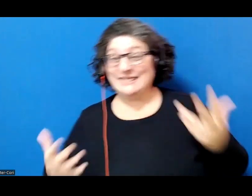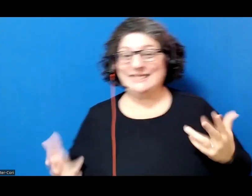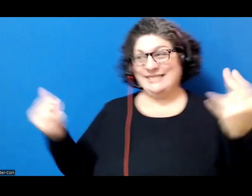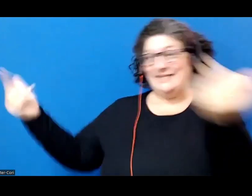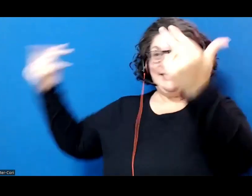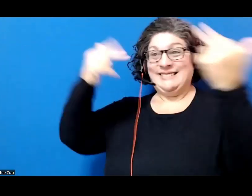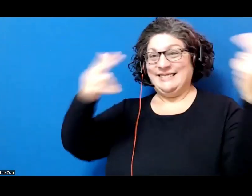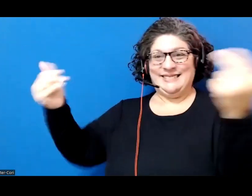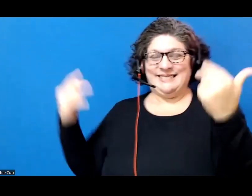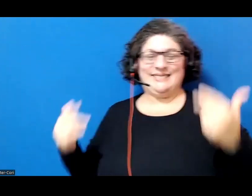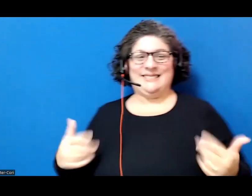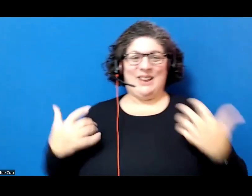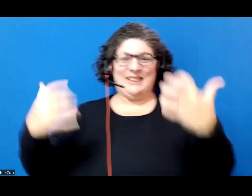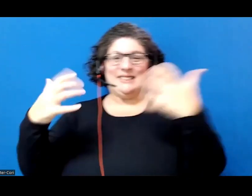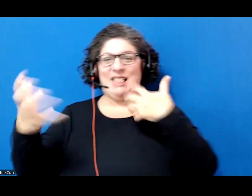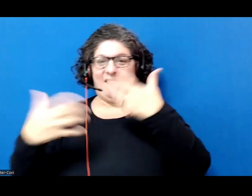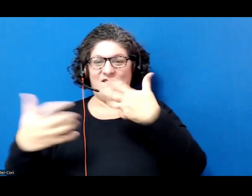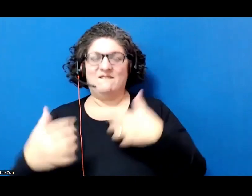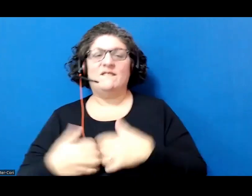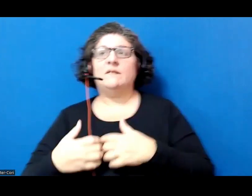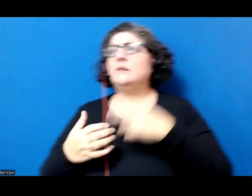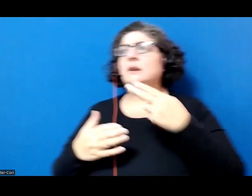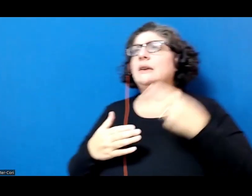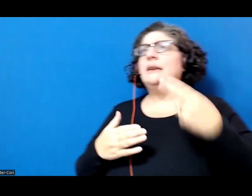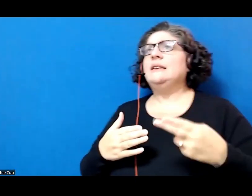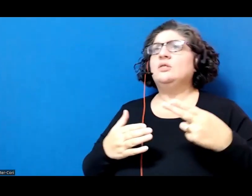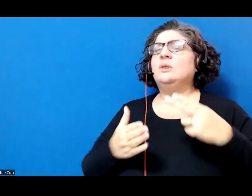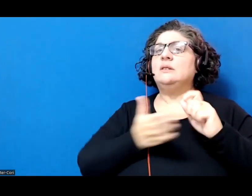Colorado history is written by the victors.